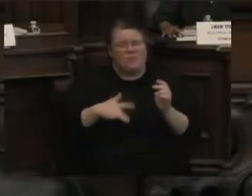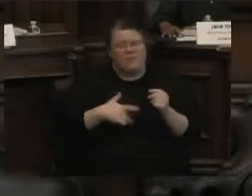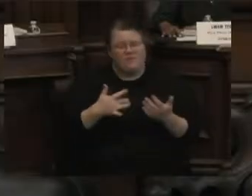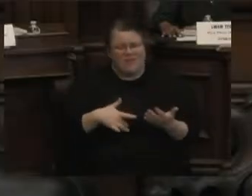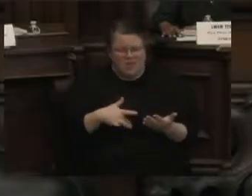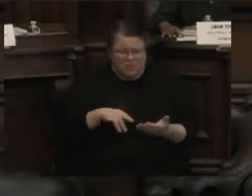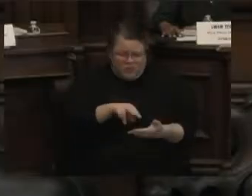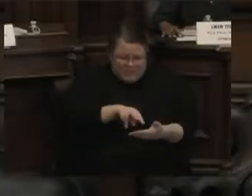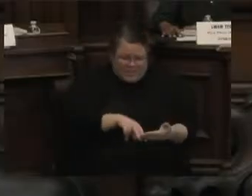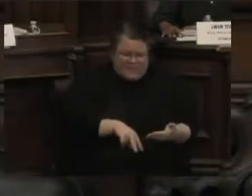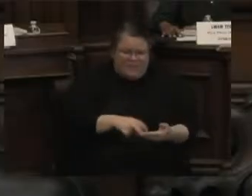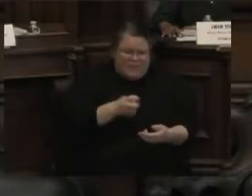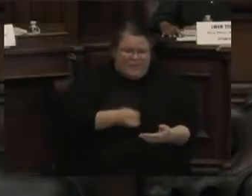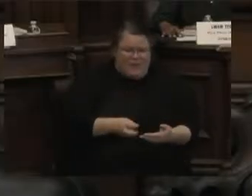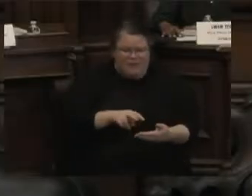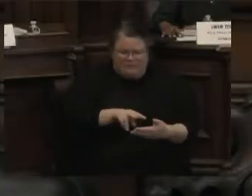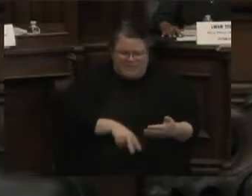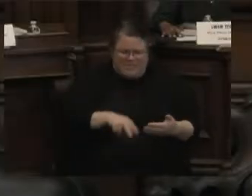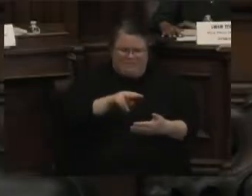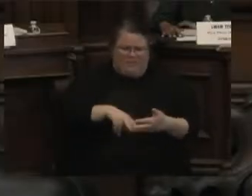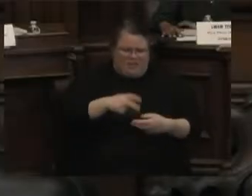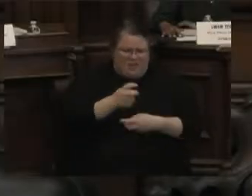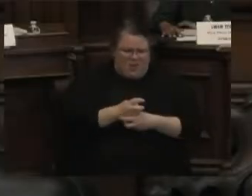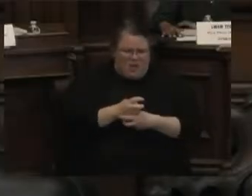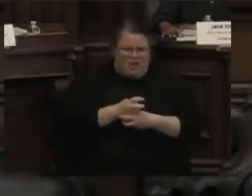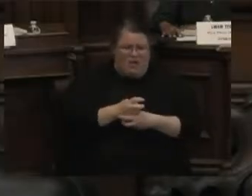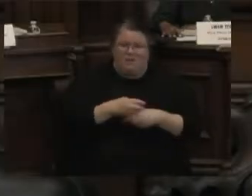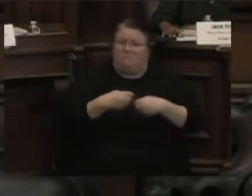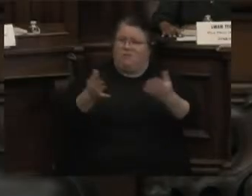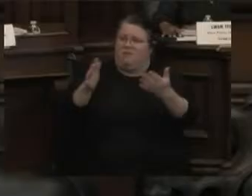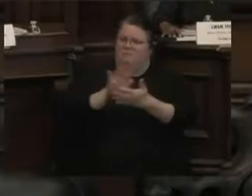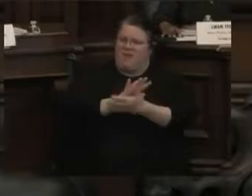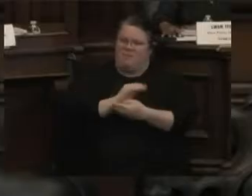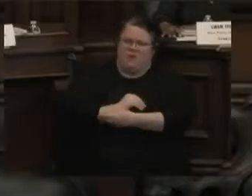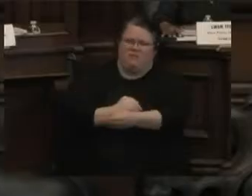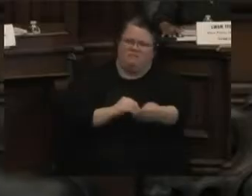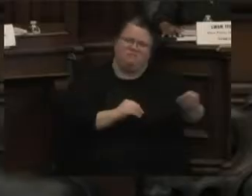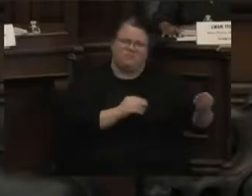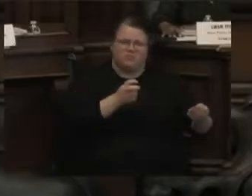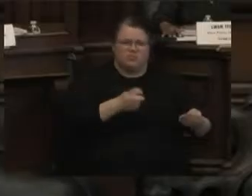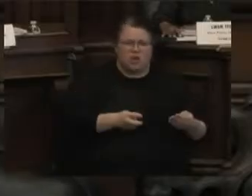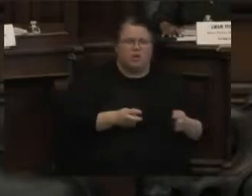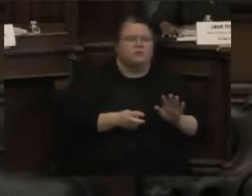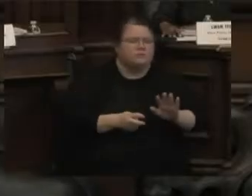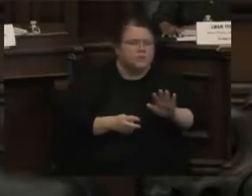those people who. Reading is